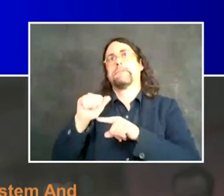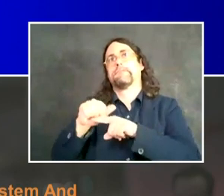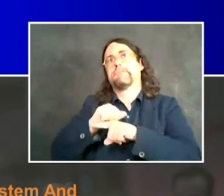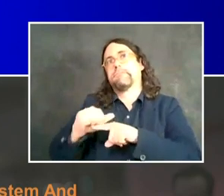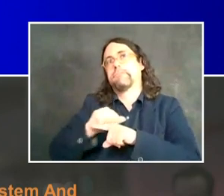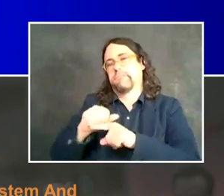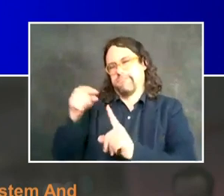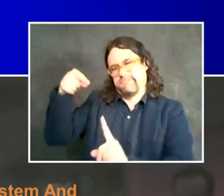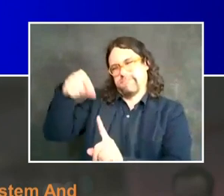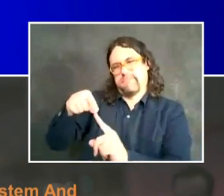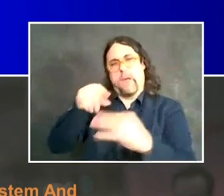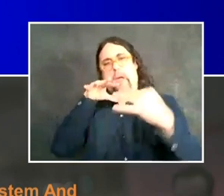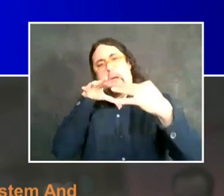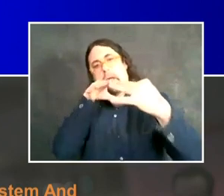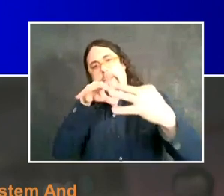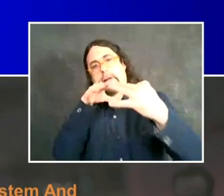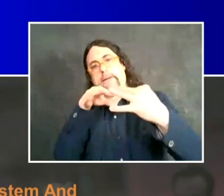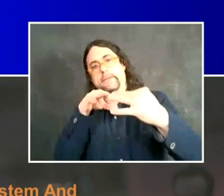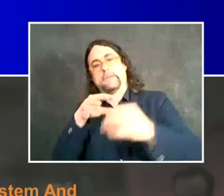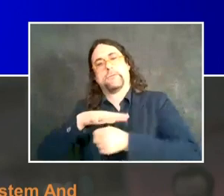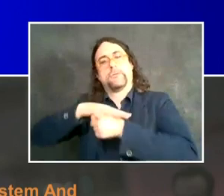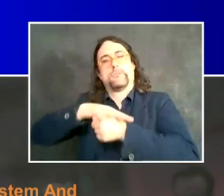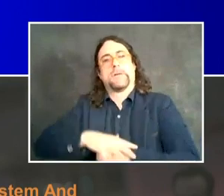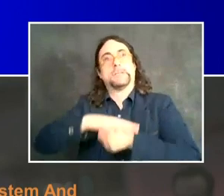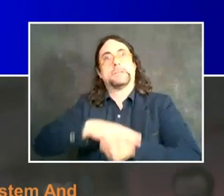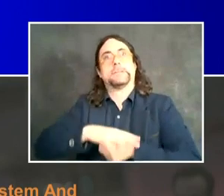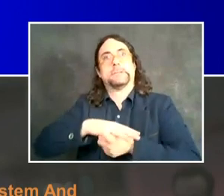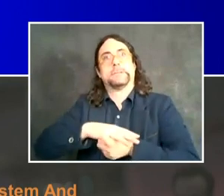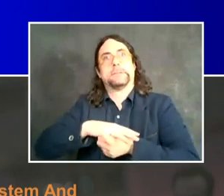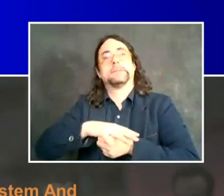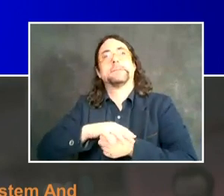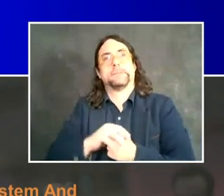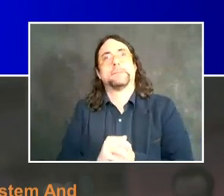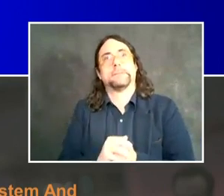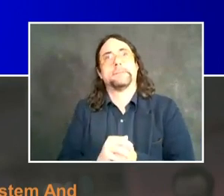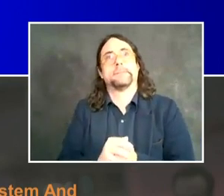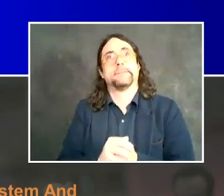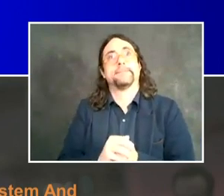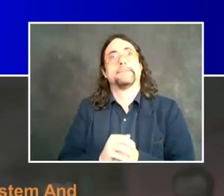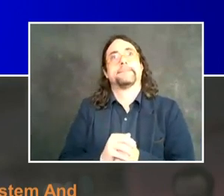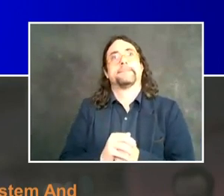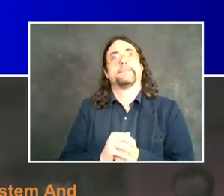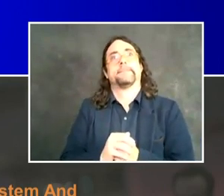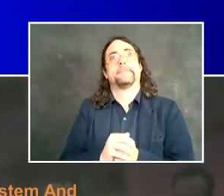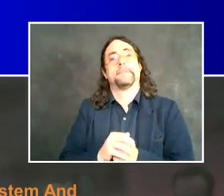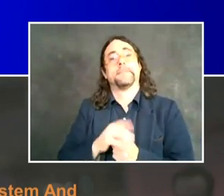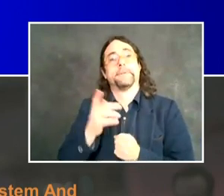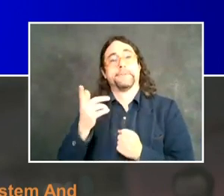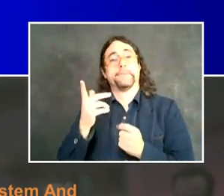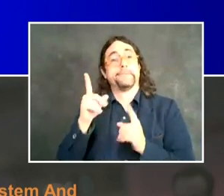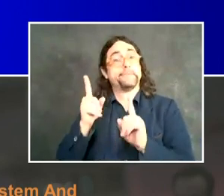COMBAT STRESS. AT FIRST, THEY'LL DO SMALL GROUPS FROM FDNY, HEALTH AND